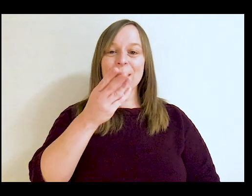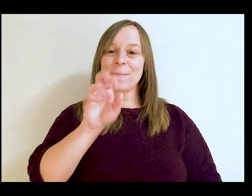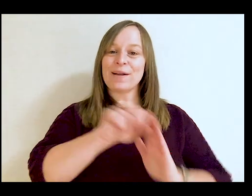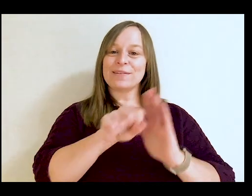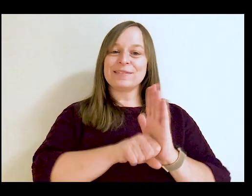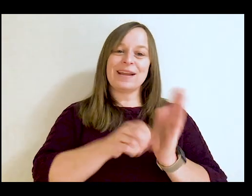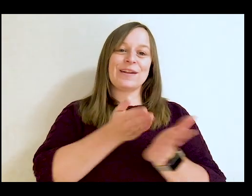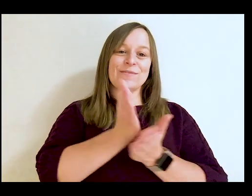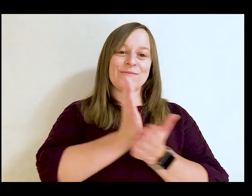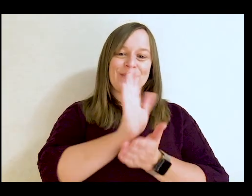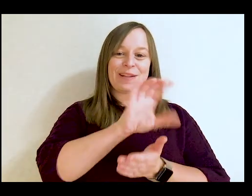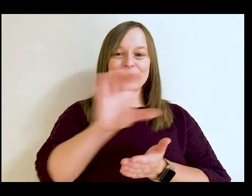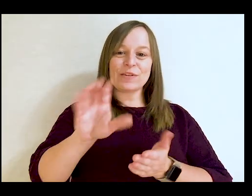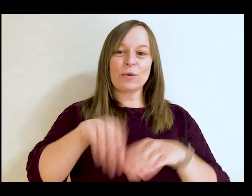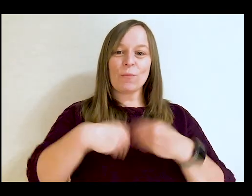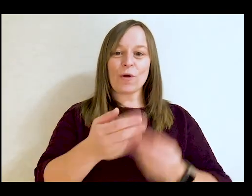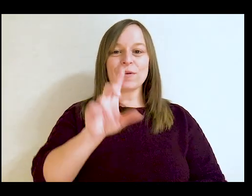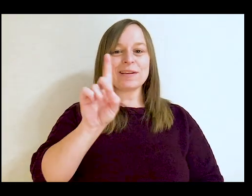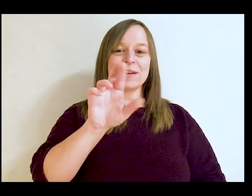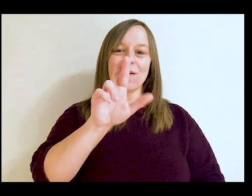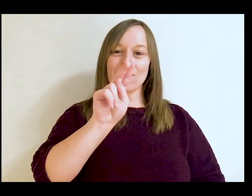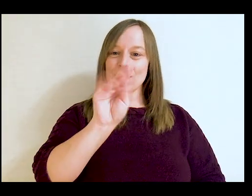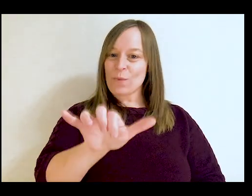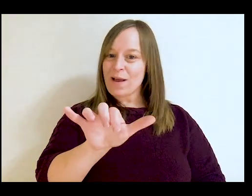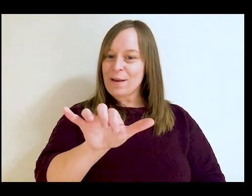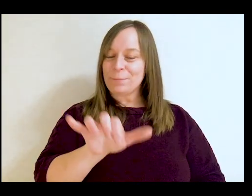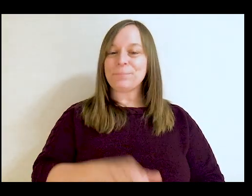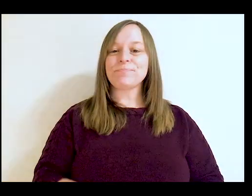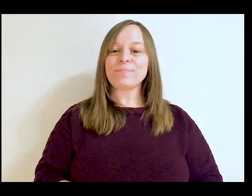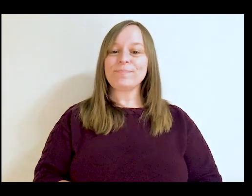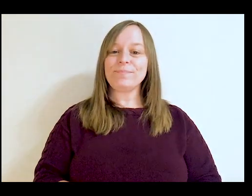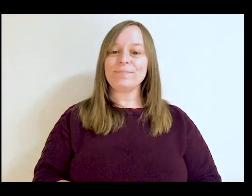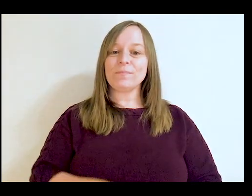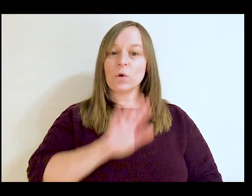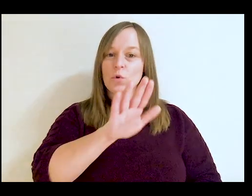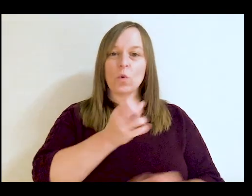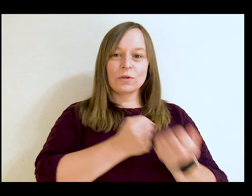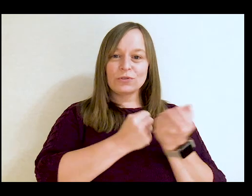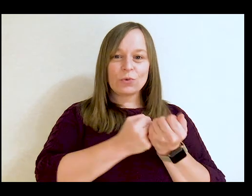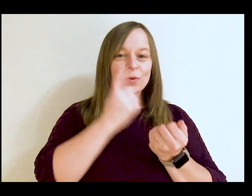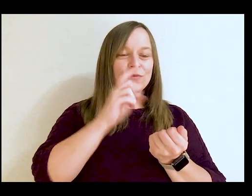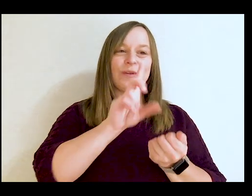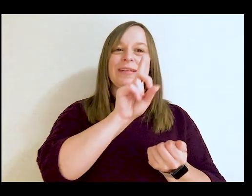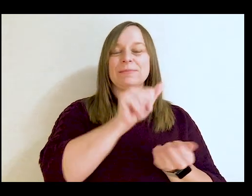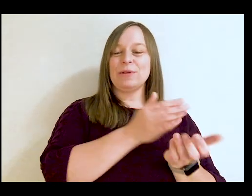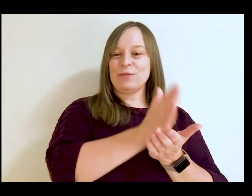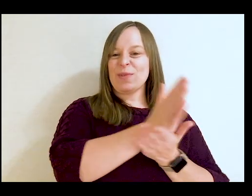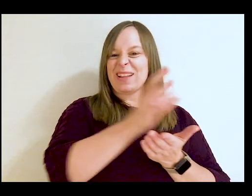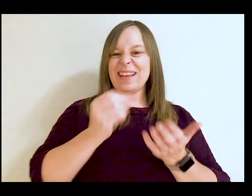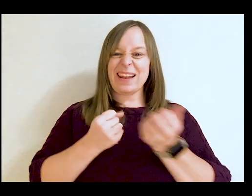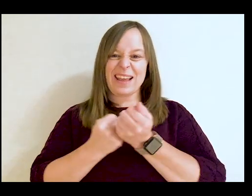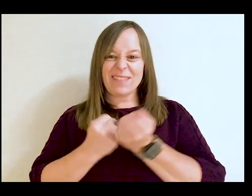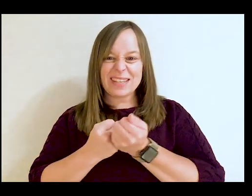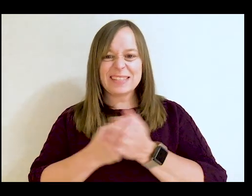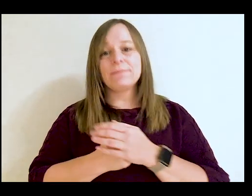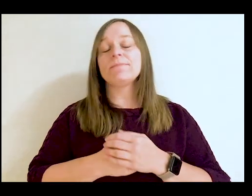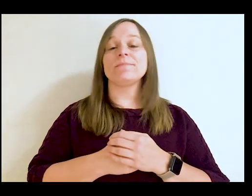Empire State of Rights: Closed Captioned has been brought to you by Disability Rights New York; your source for disability rights and advocacy.